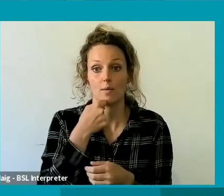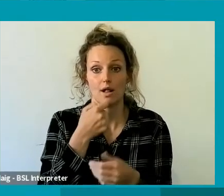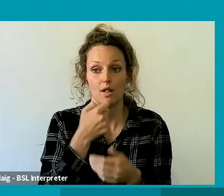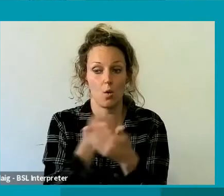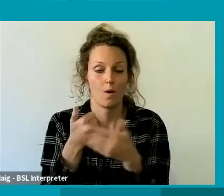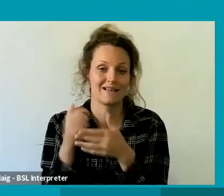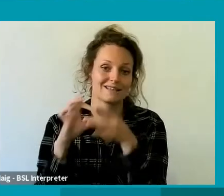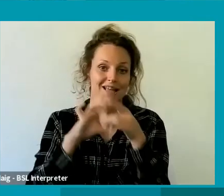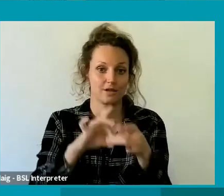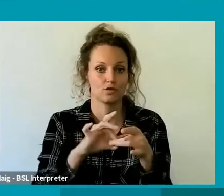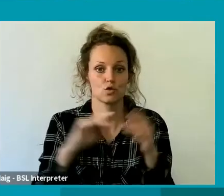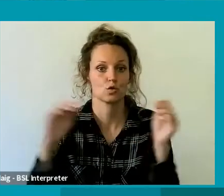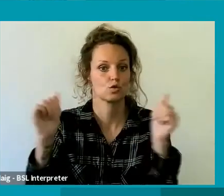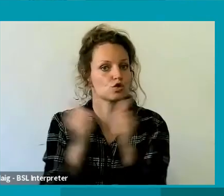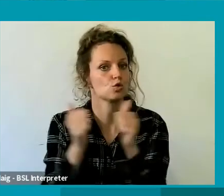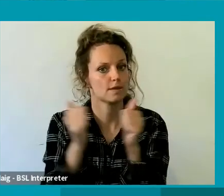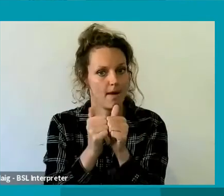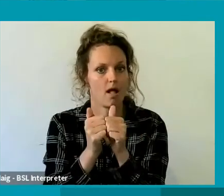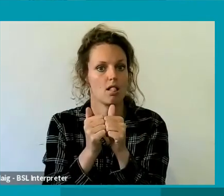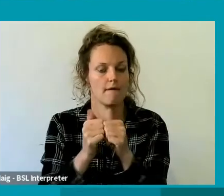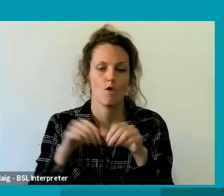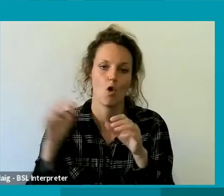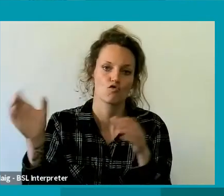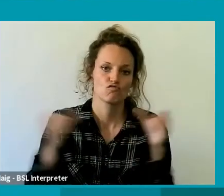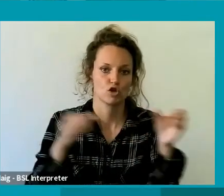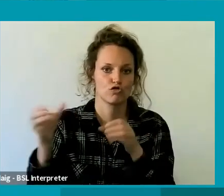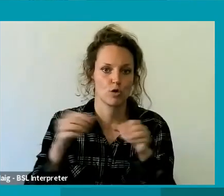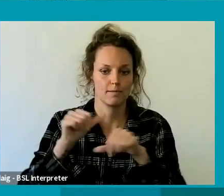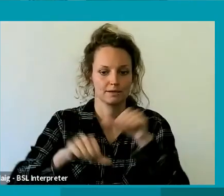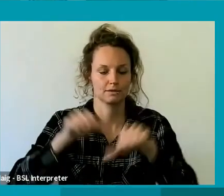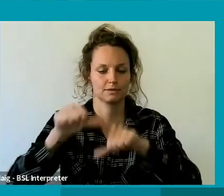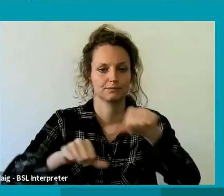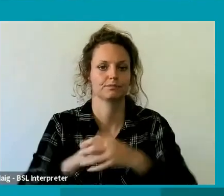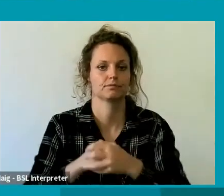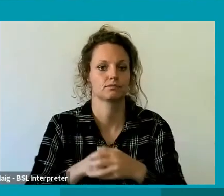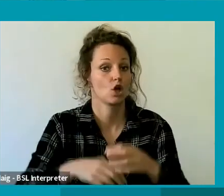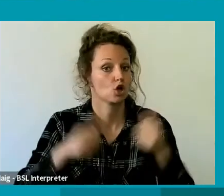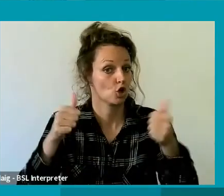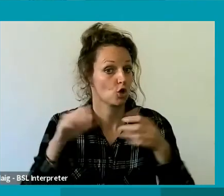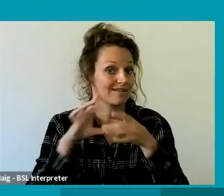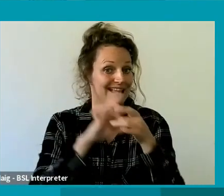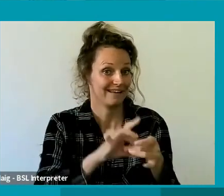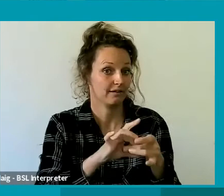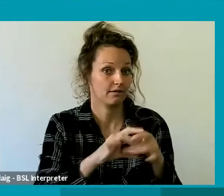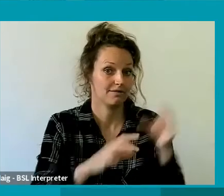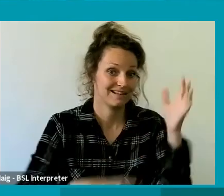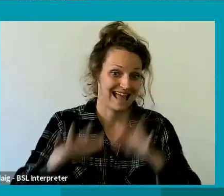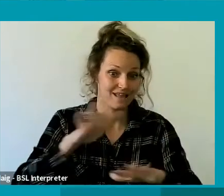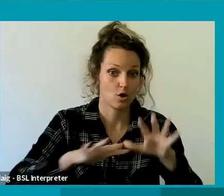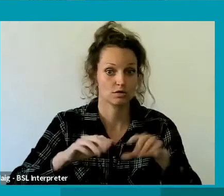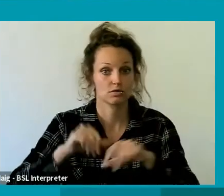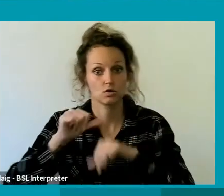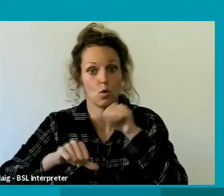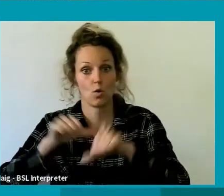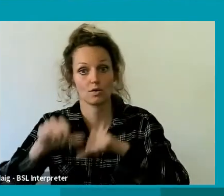And so when I say it's good linked to the chaos to order summary statement and another one saying